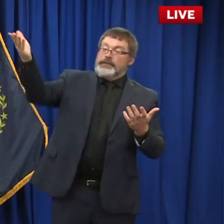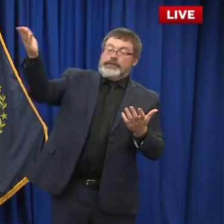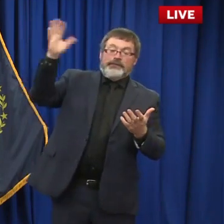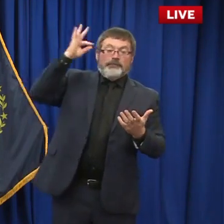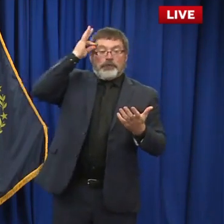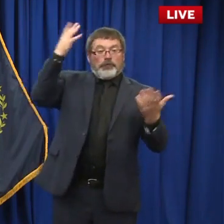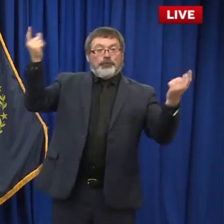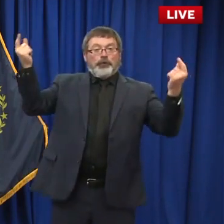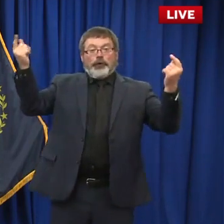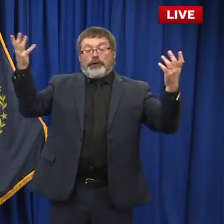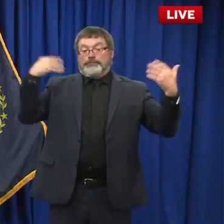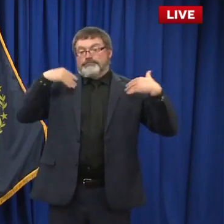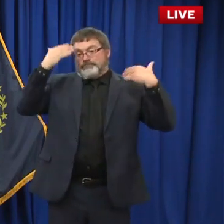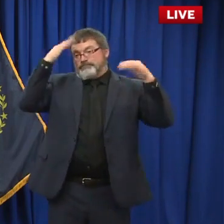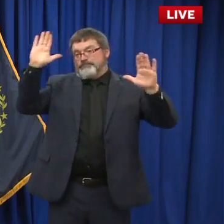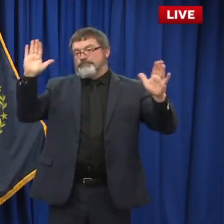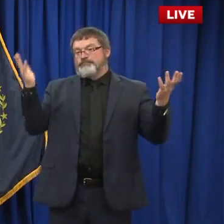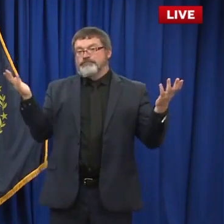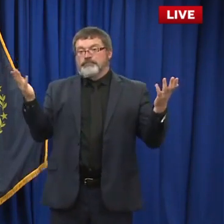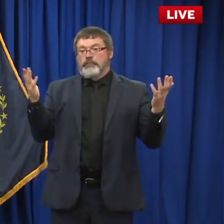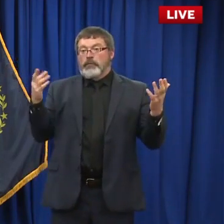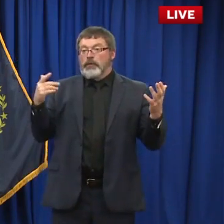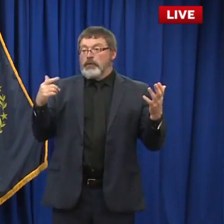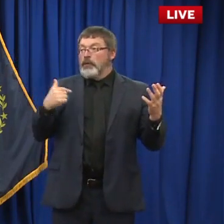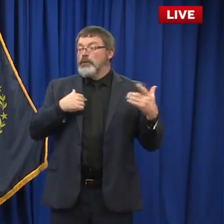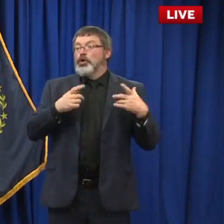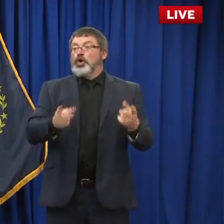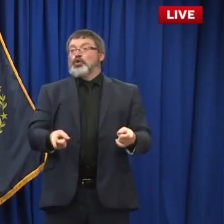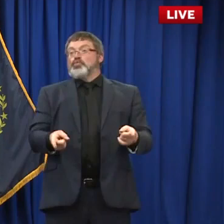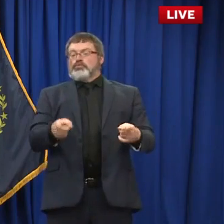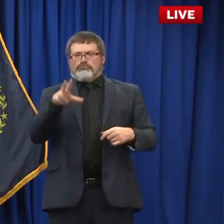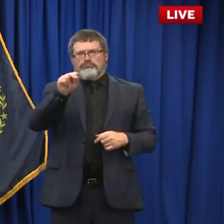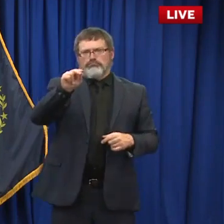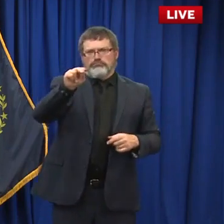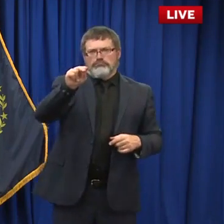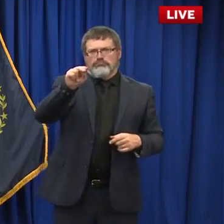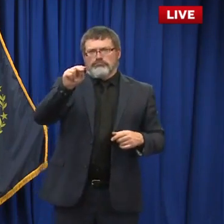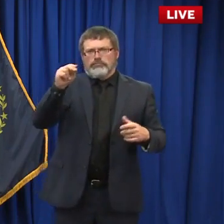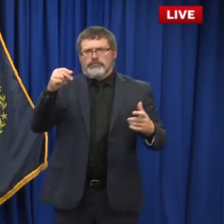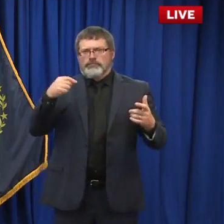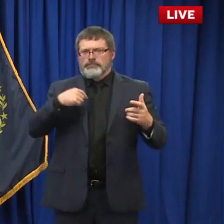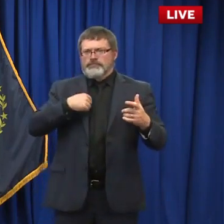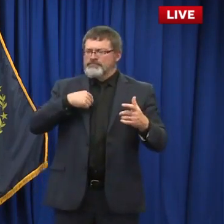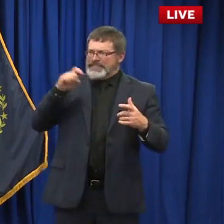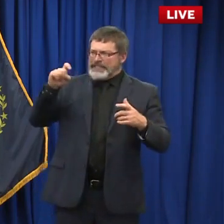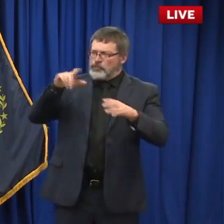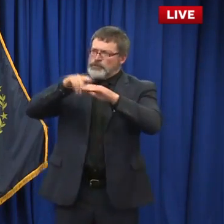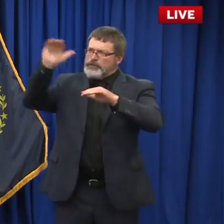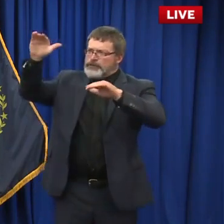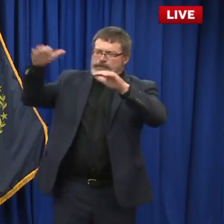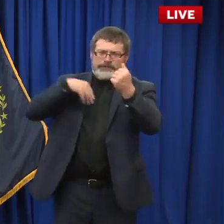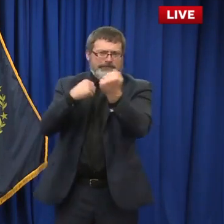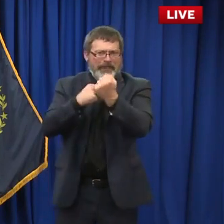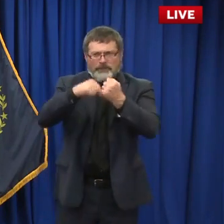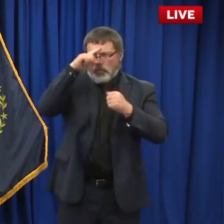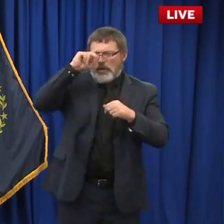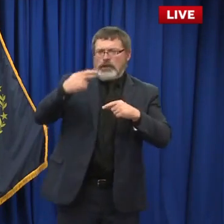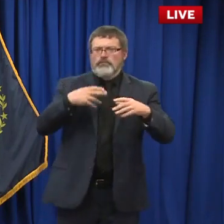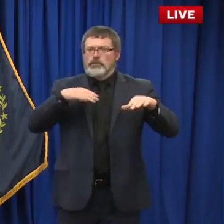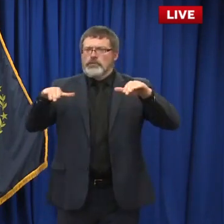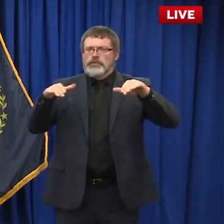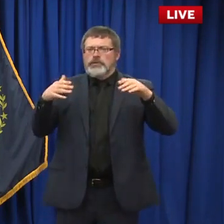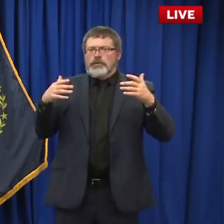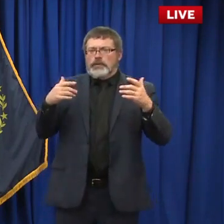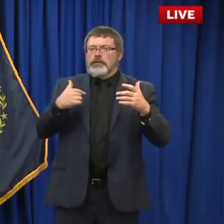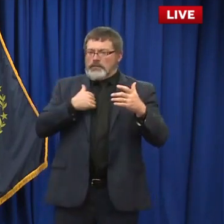LOOK, WE DON'T KNOW WHERE THE FINAL BILL IS GOING TO COME OUT, BUT I DON'T WANT TO SIT BACK AND WAIT AND SEE AND FIND OUT THAT THEY DIDN'T GET IT RIGHT WITHOUT AT LEAST ADVOCATING A LITTLE